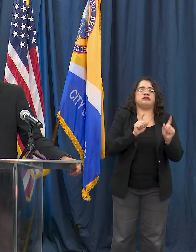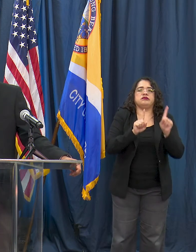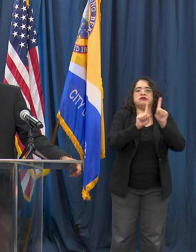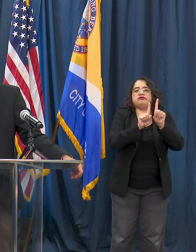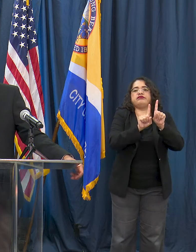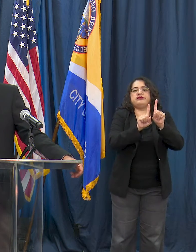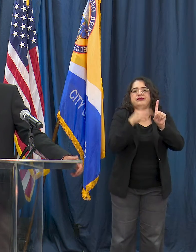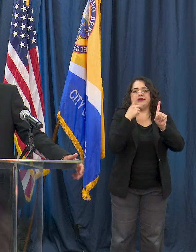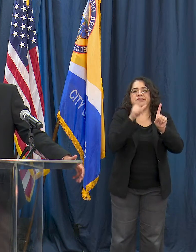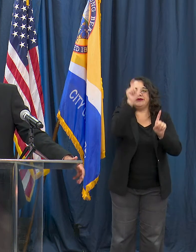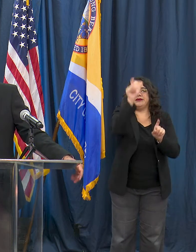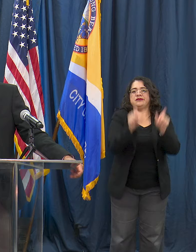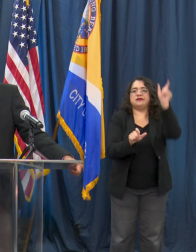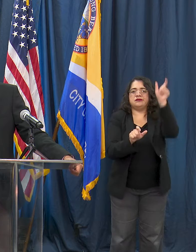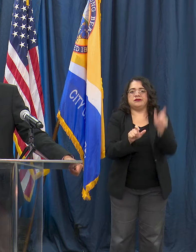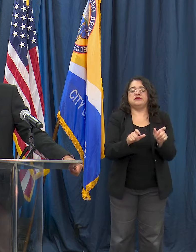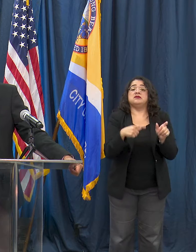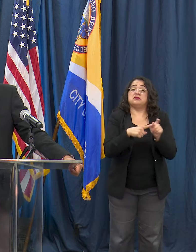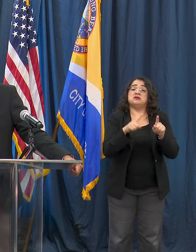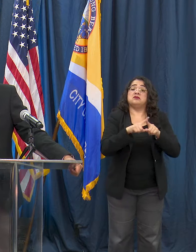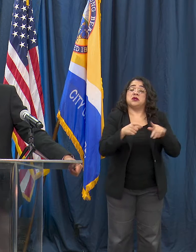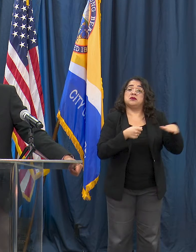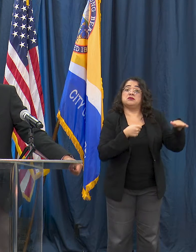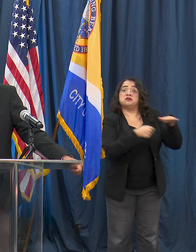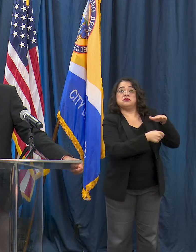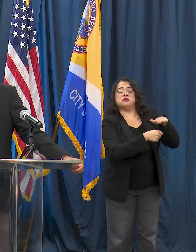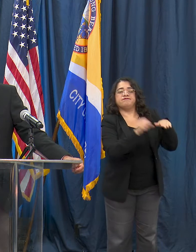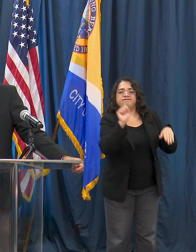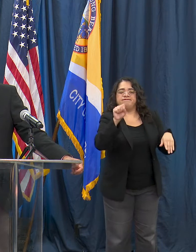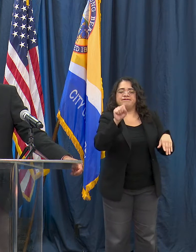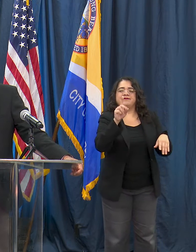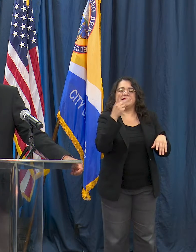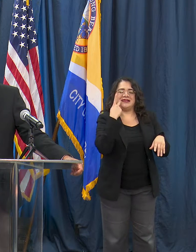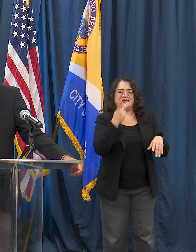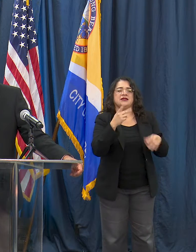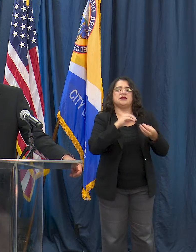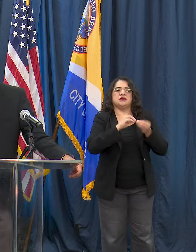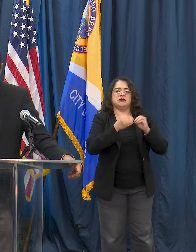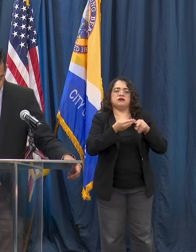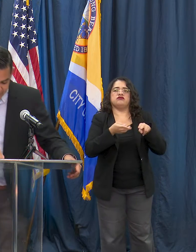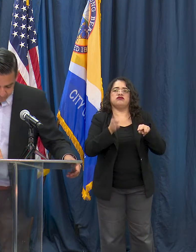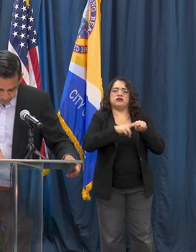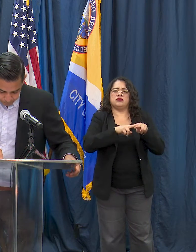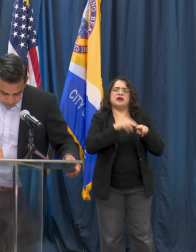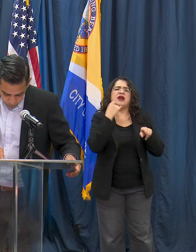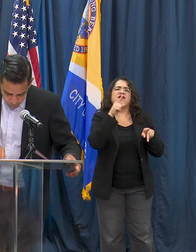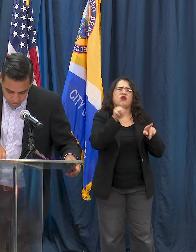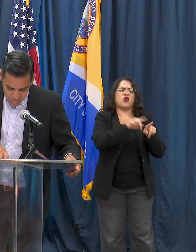The hospitalizations increased and if you look back and